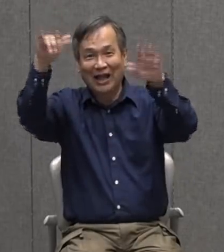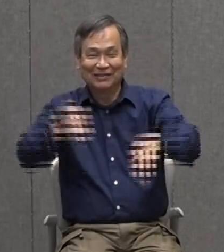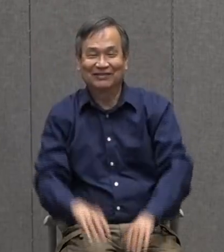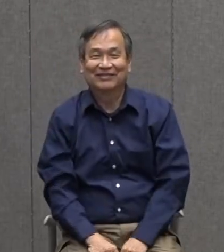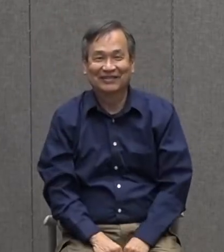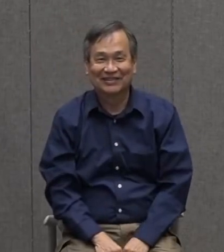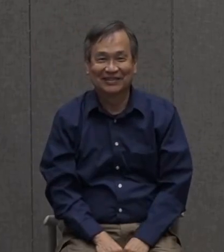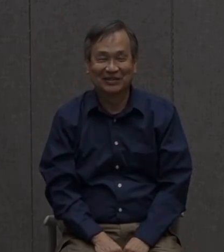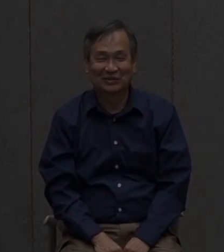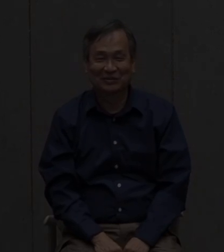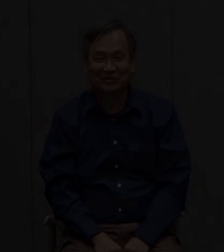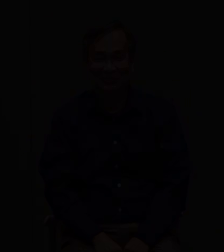Bye